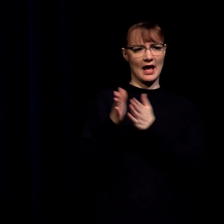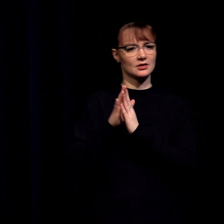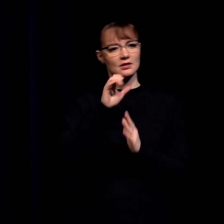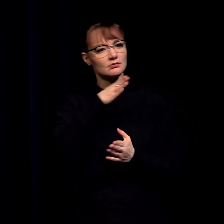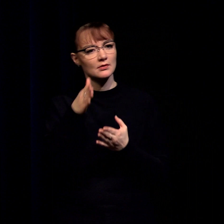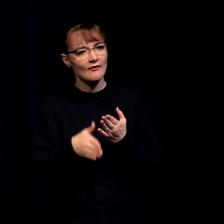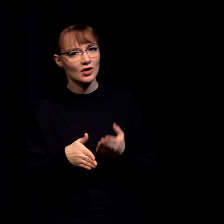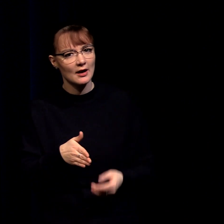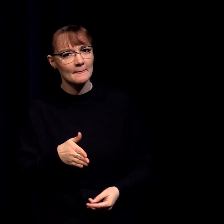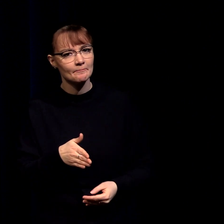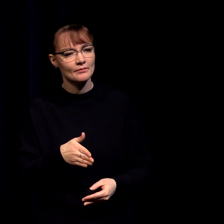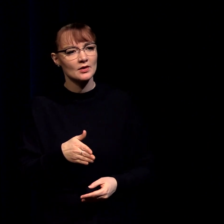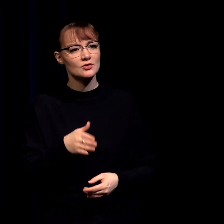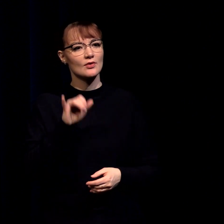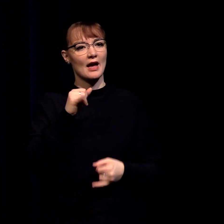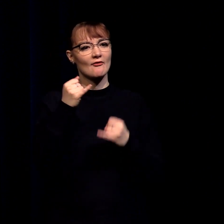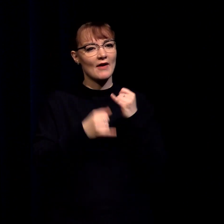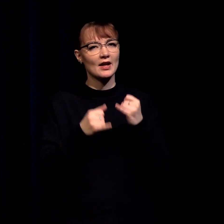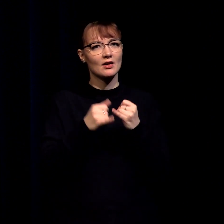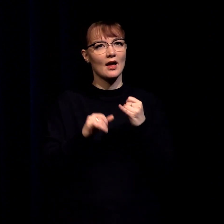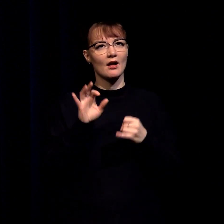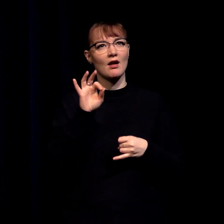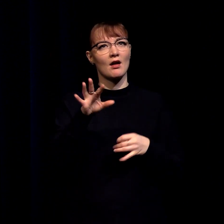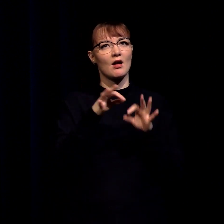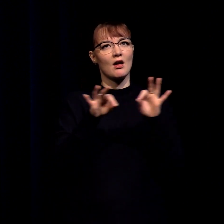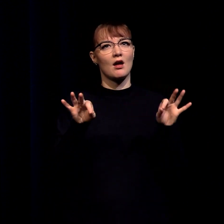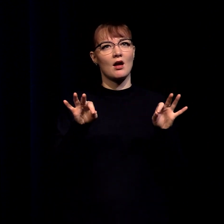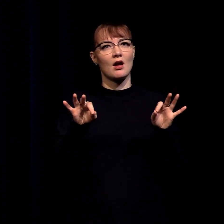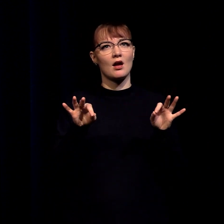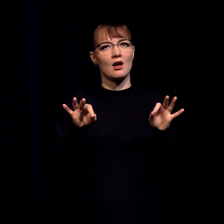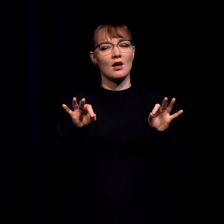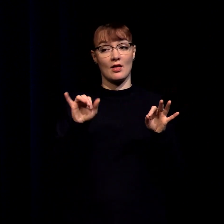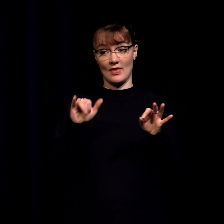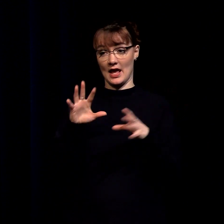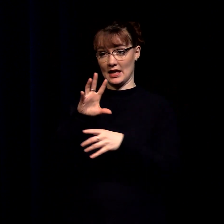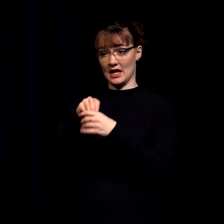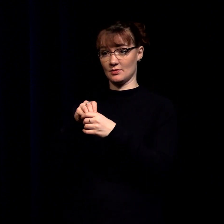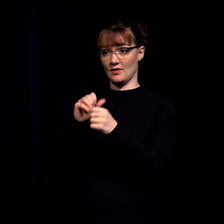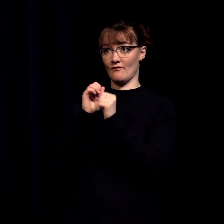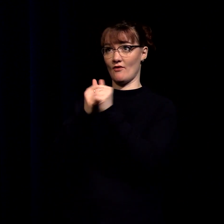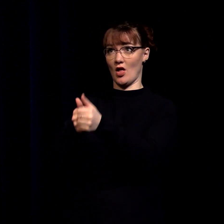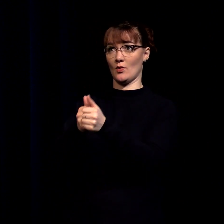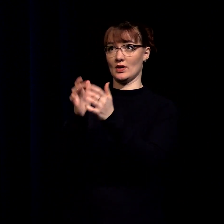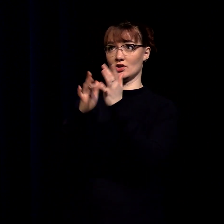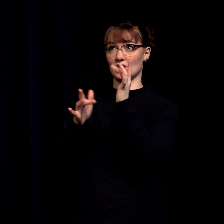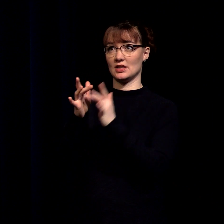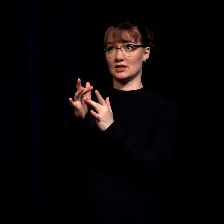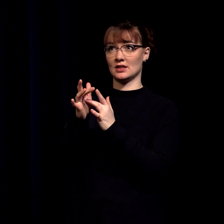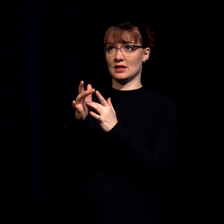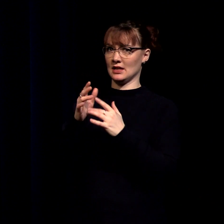I see here is that engagement, though risky is where we want to be. It's where we want to be anytime there's a level of